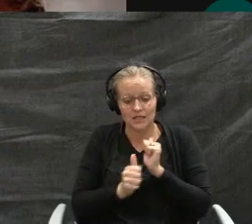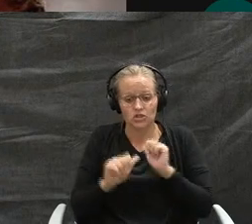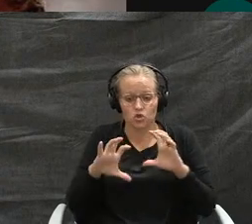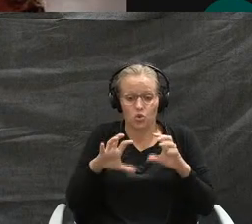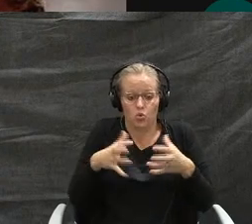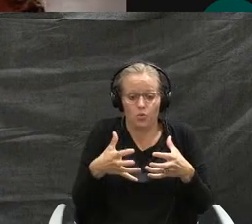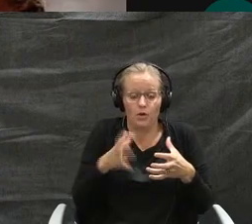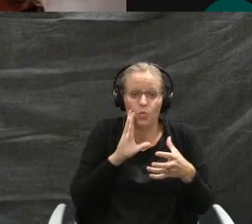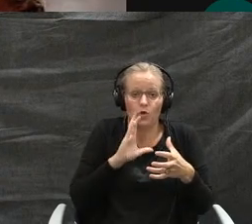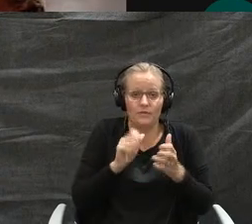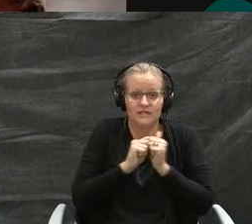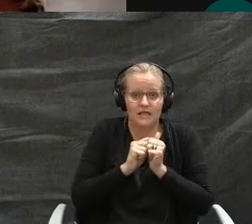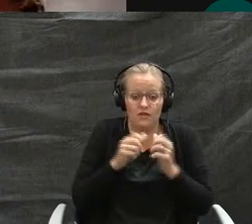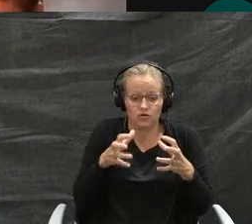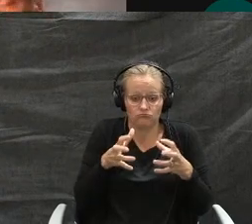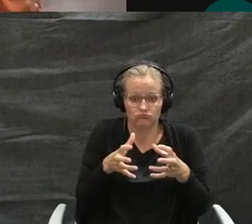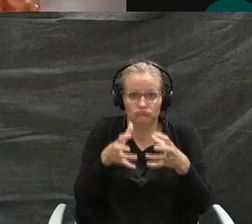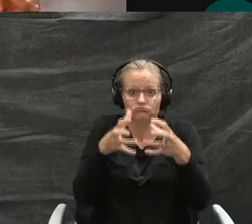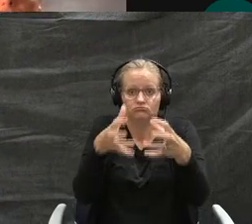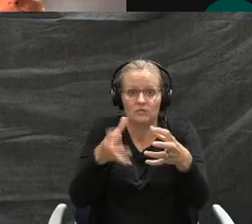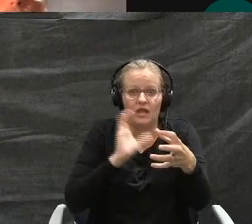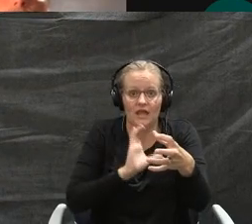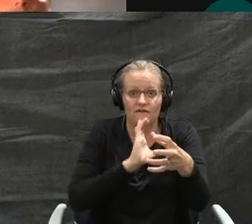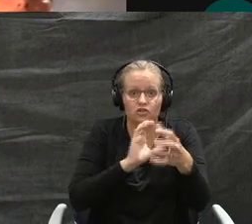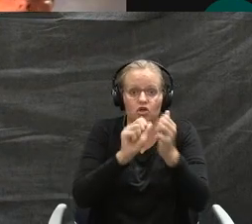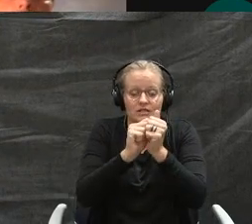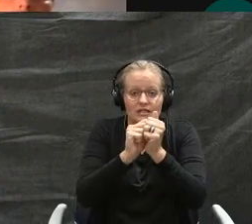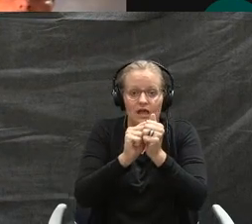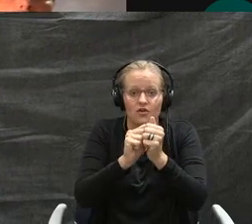earlier, we might find that will have to have some eat in the